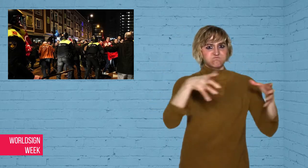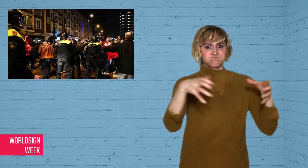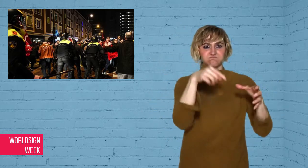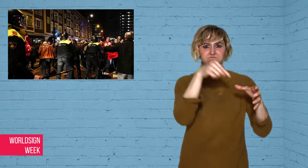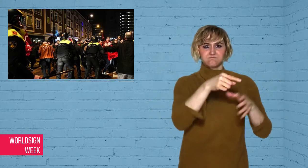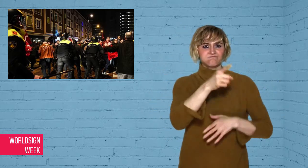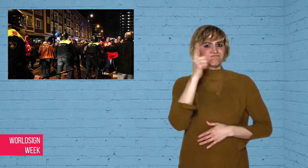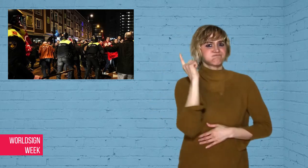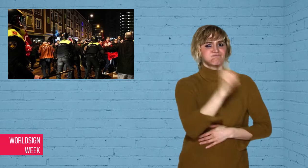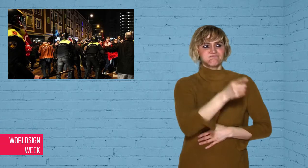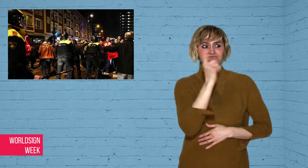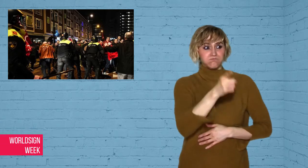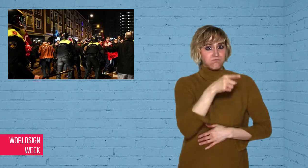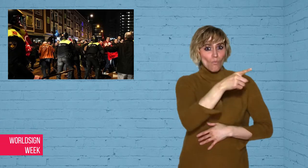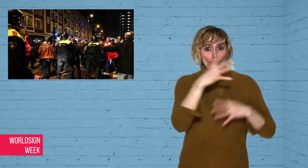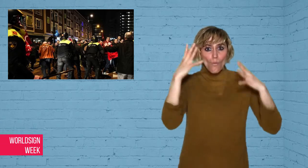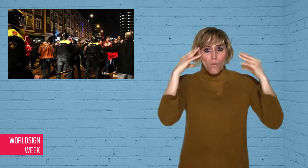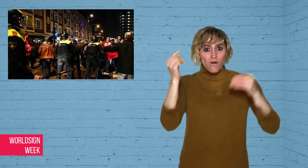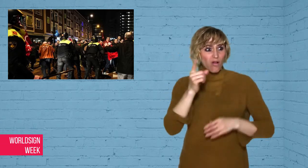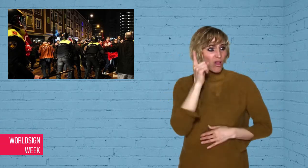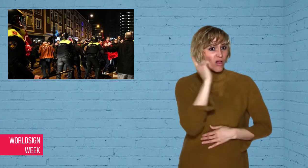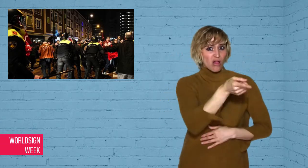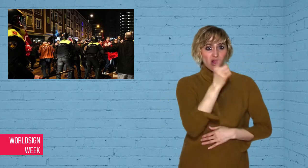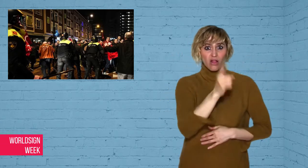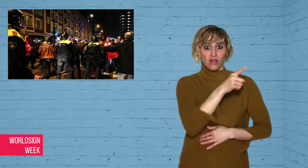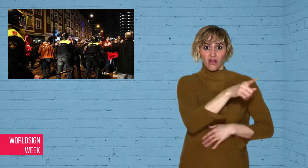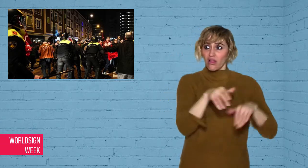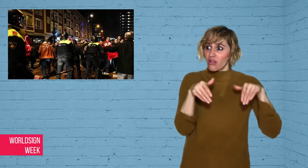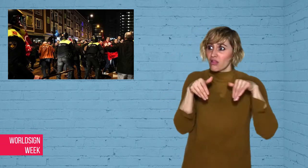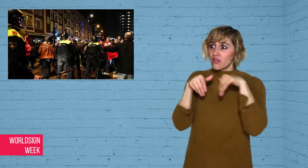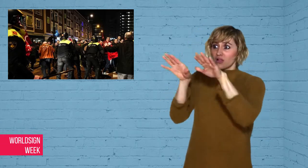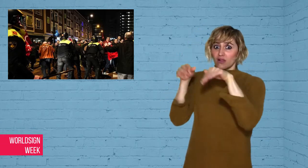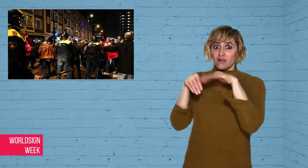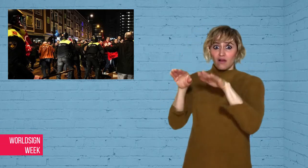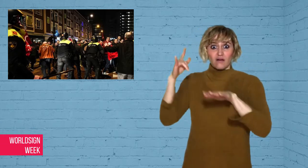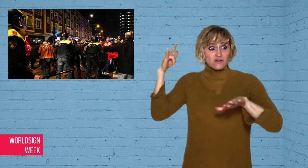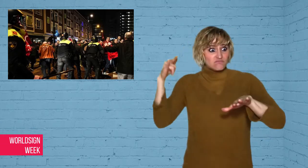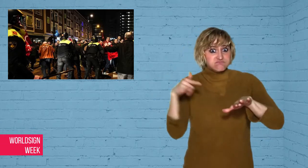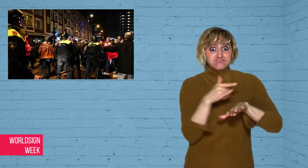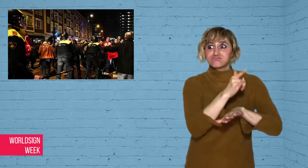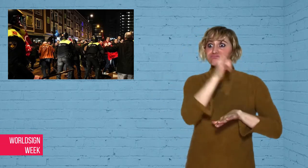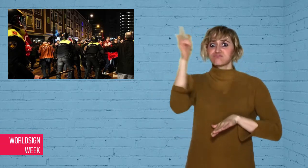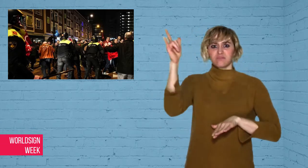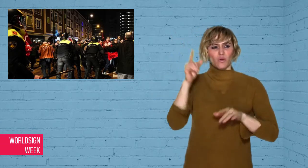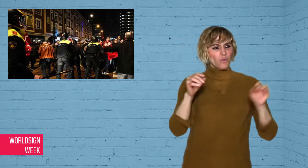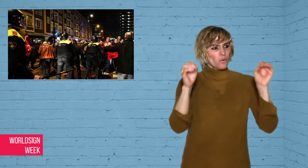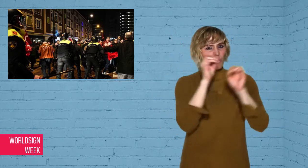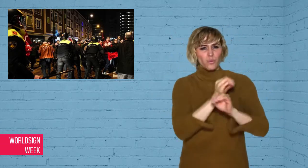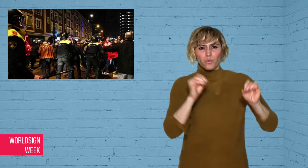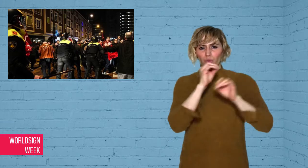that the Netherlands would “pay the